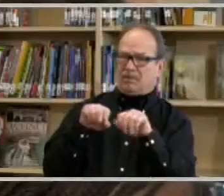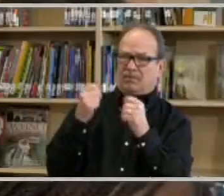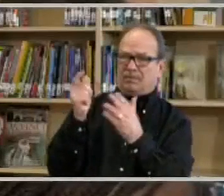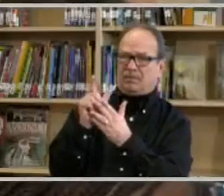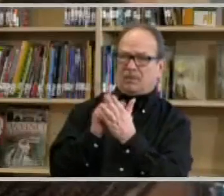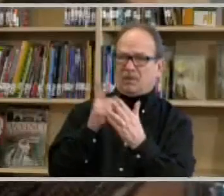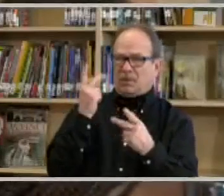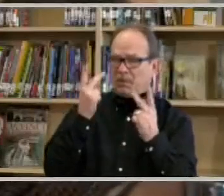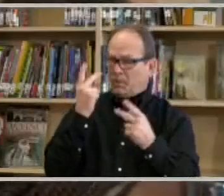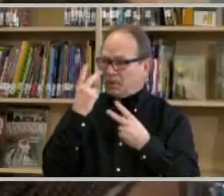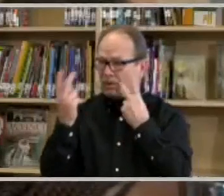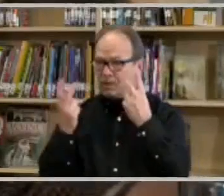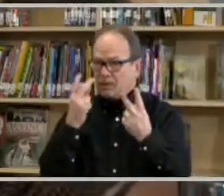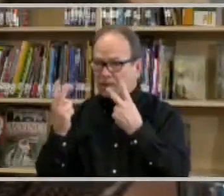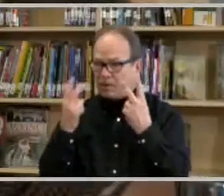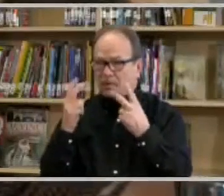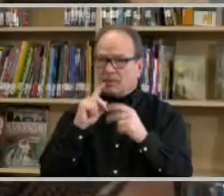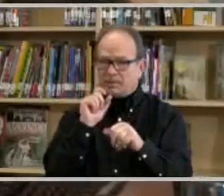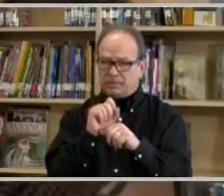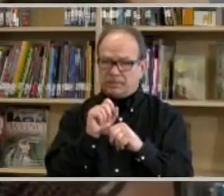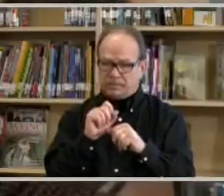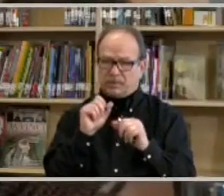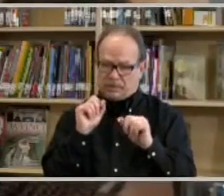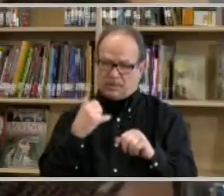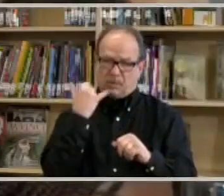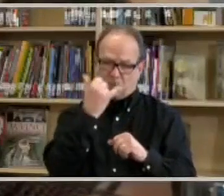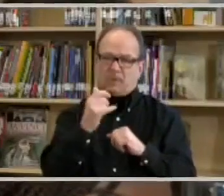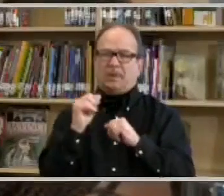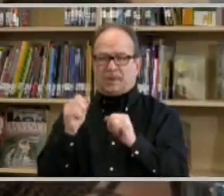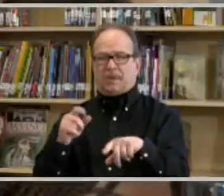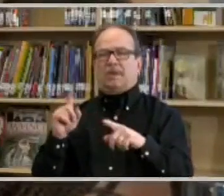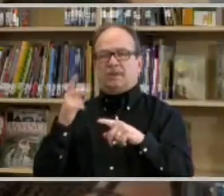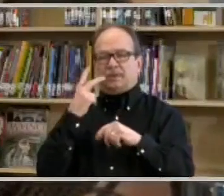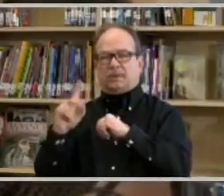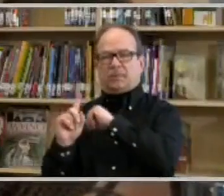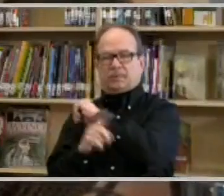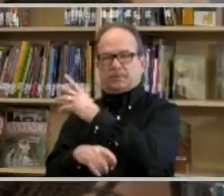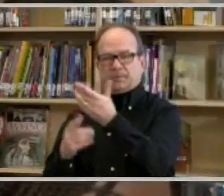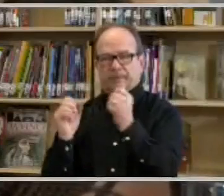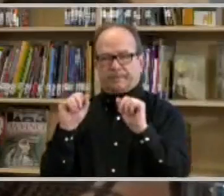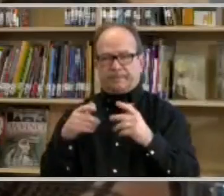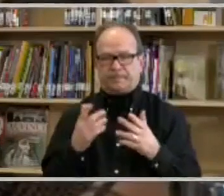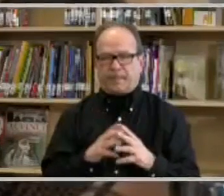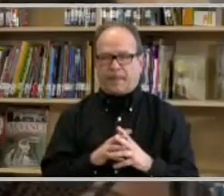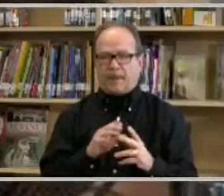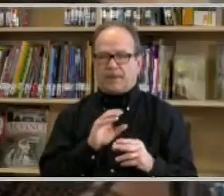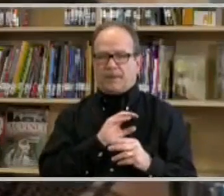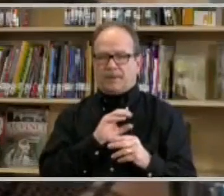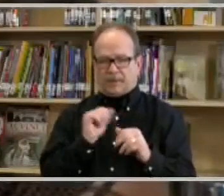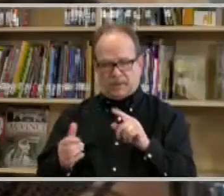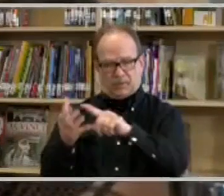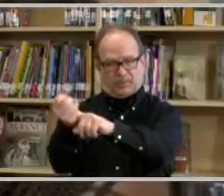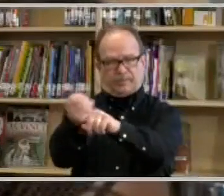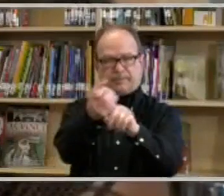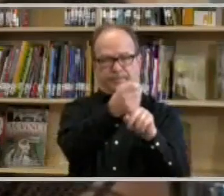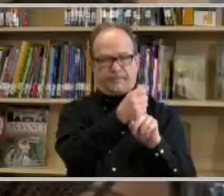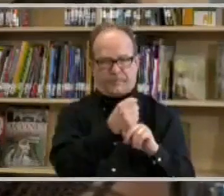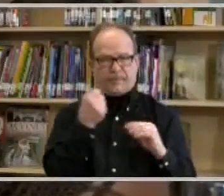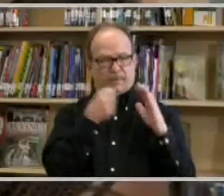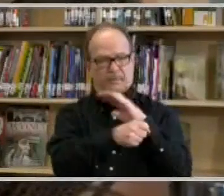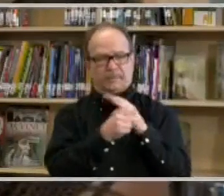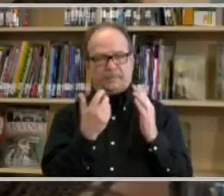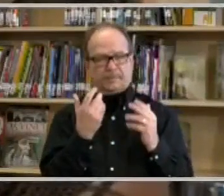THE MORE PEOPLE SEE THAT THERE